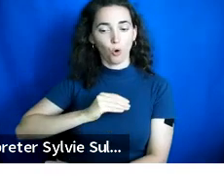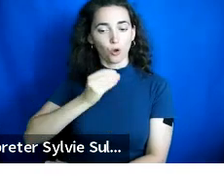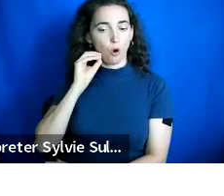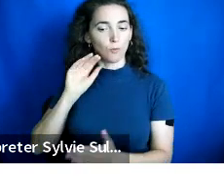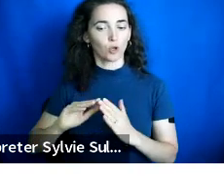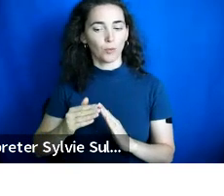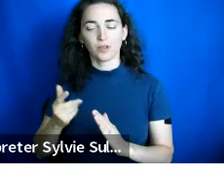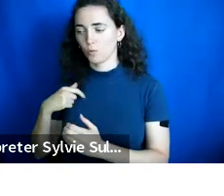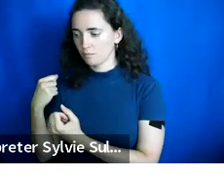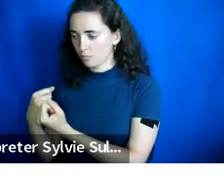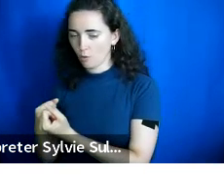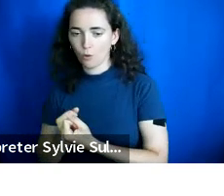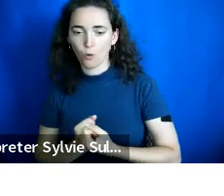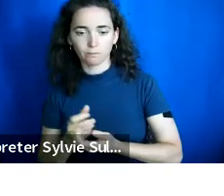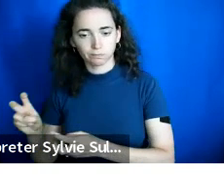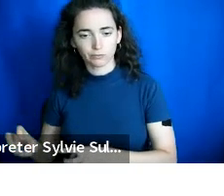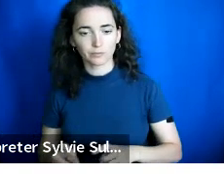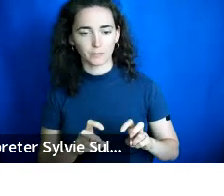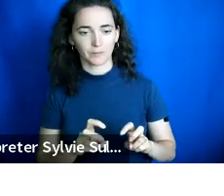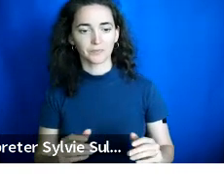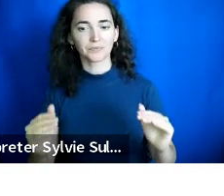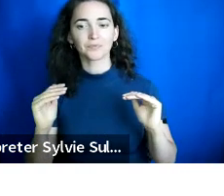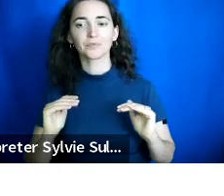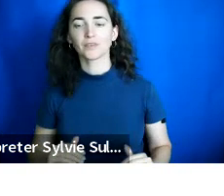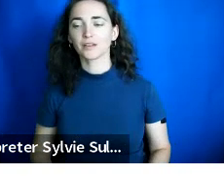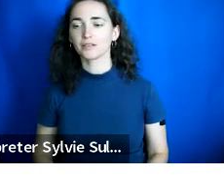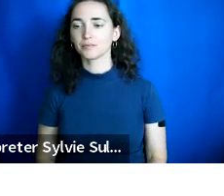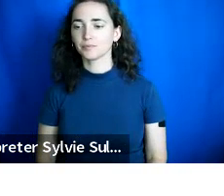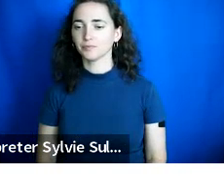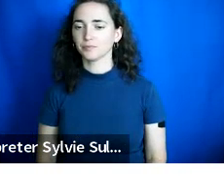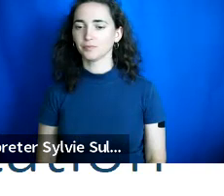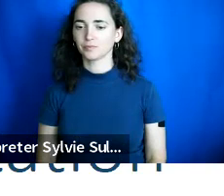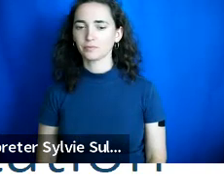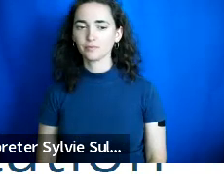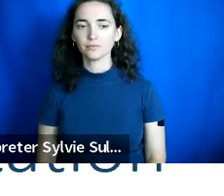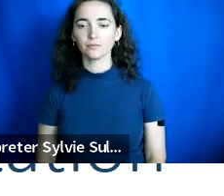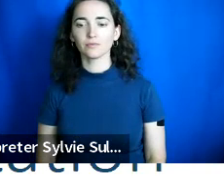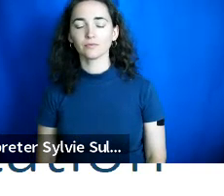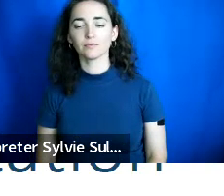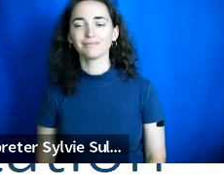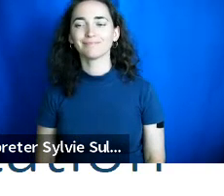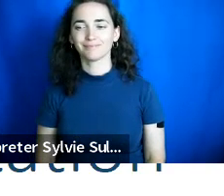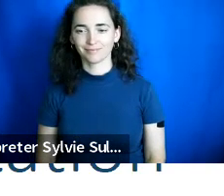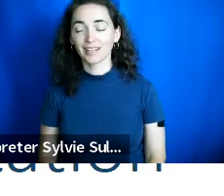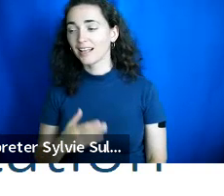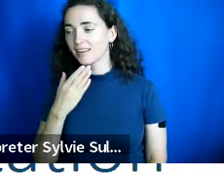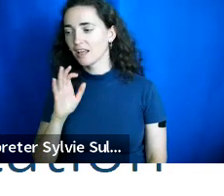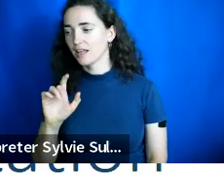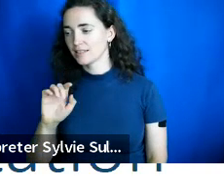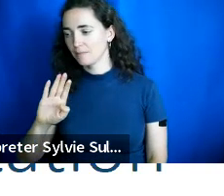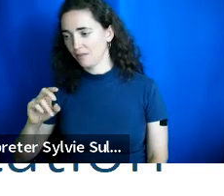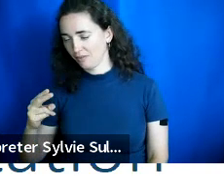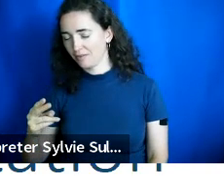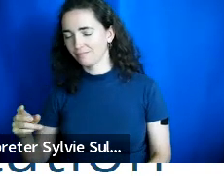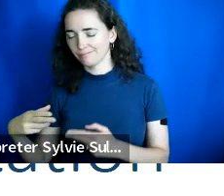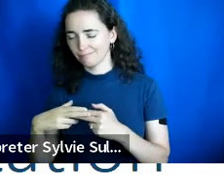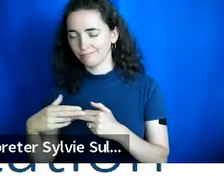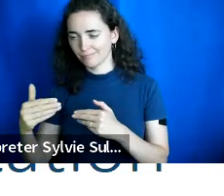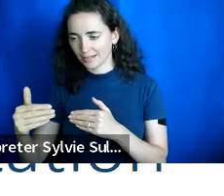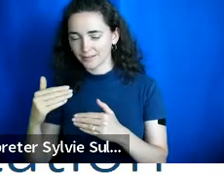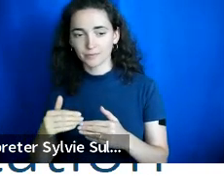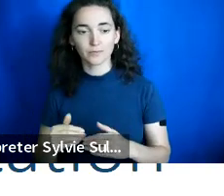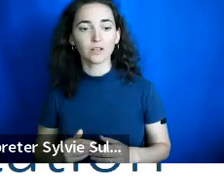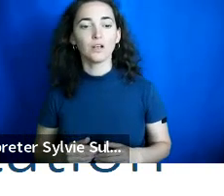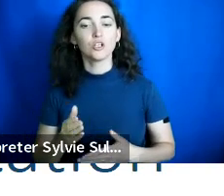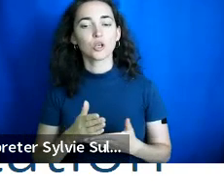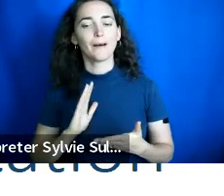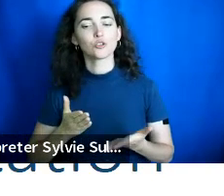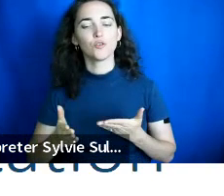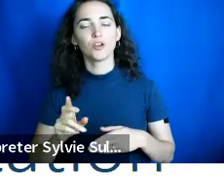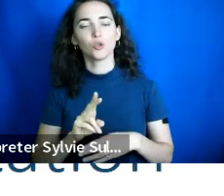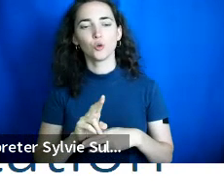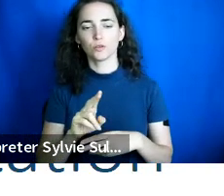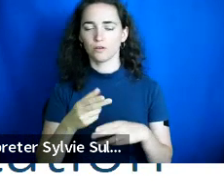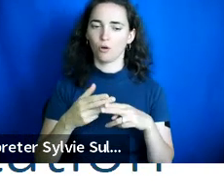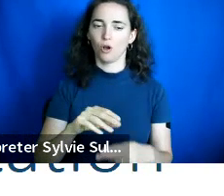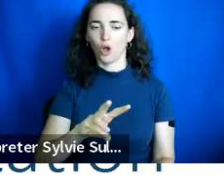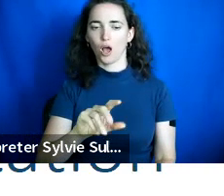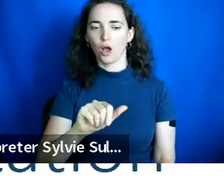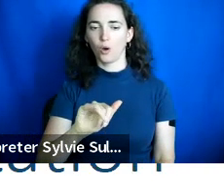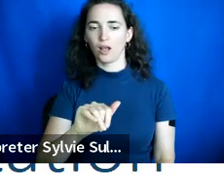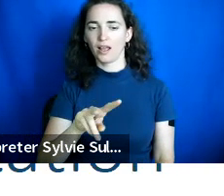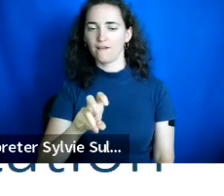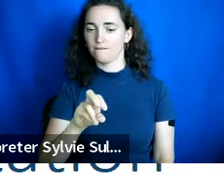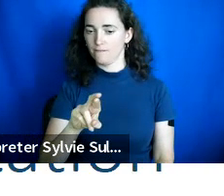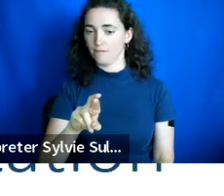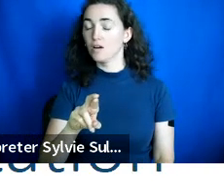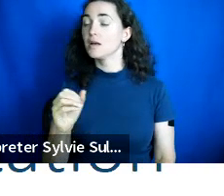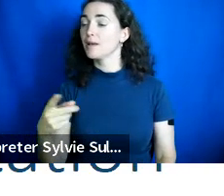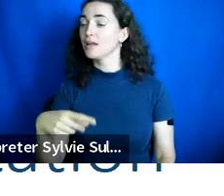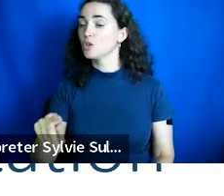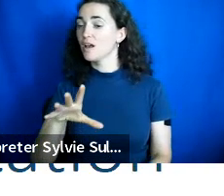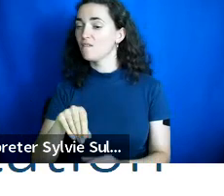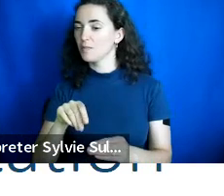Next slide. Elizabeth can you advance thank you ma'am. So some of the services that we provide use the waiver that I know many of you that have been in this industry for a while.